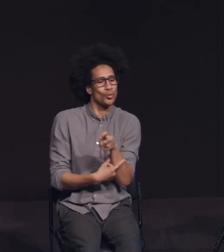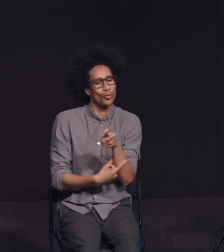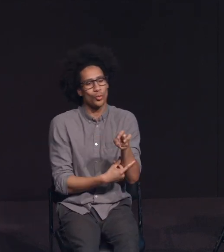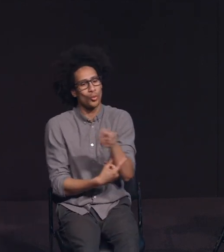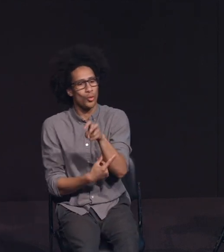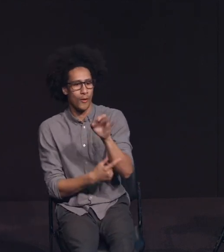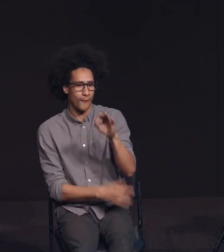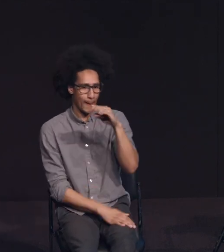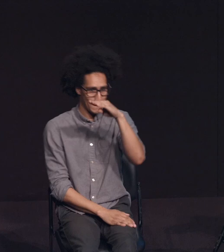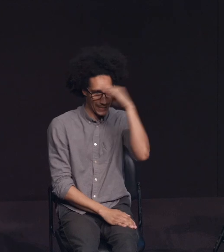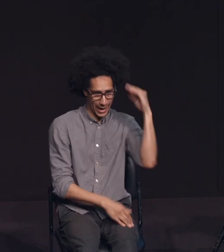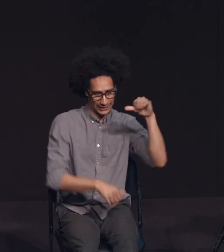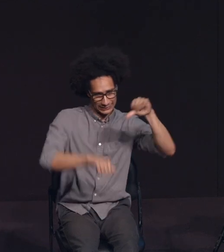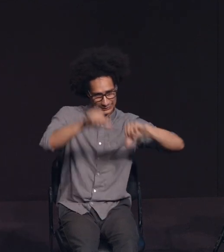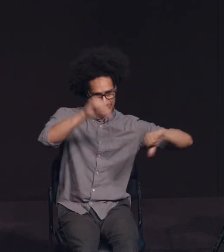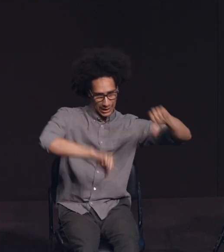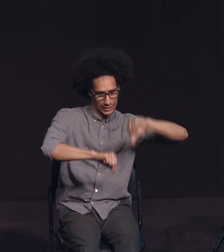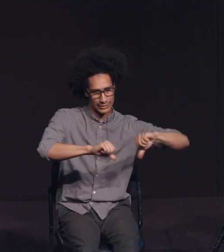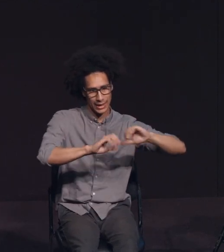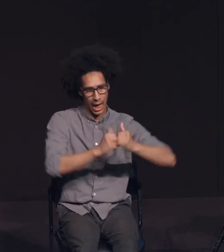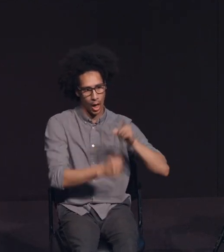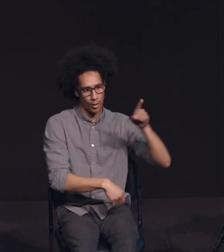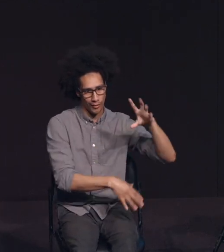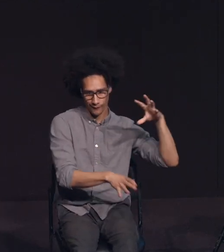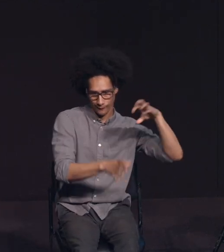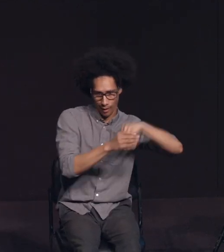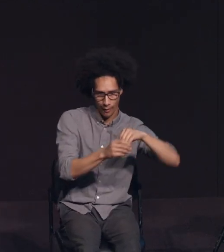scientists have played in the development of vaccines from